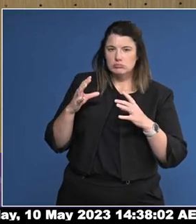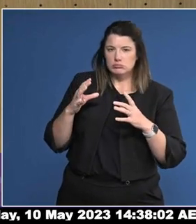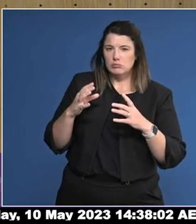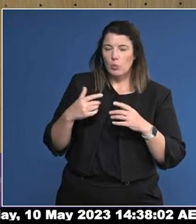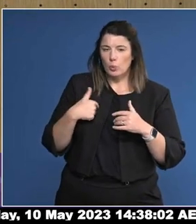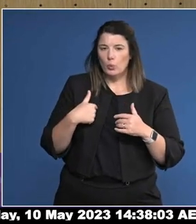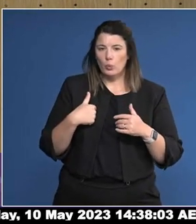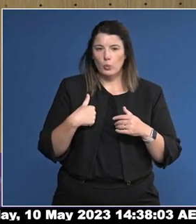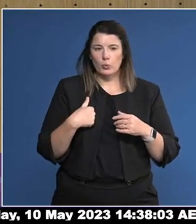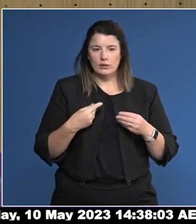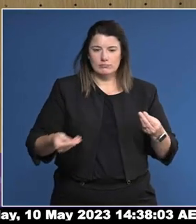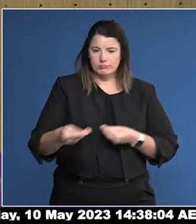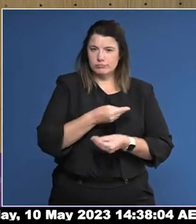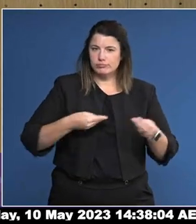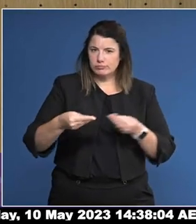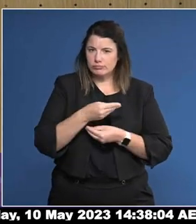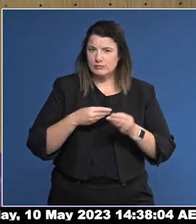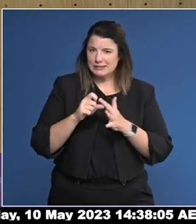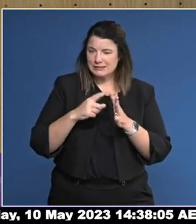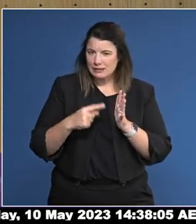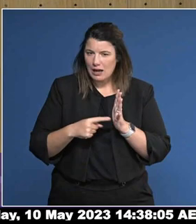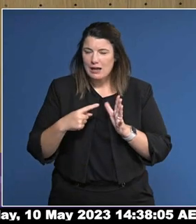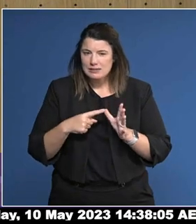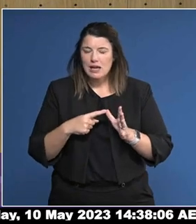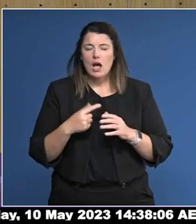between - MS EASTMAN: Could I just - I know I'm going very quickly. But just slow down please.